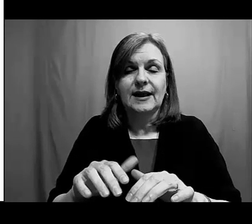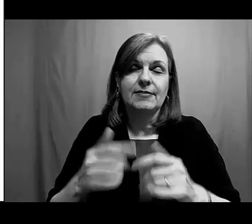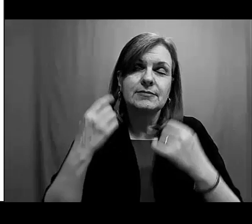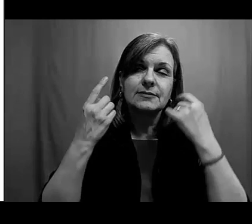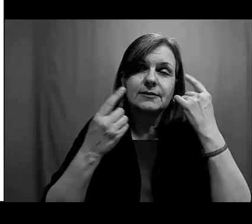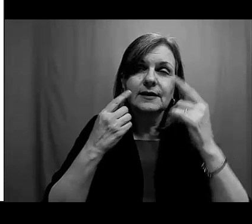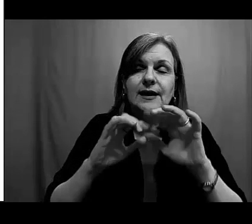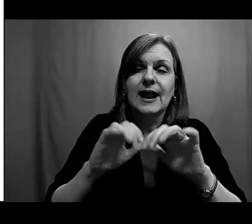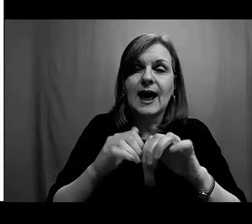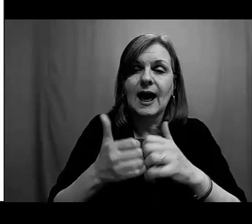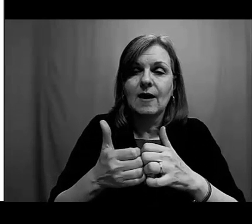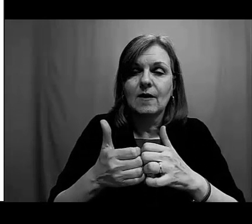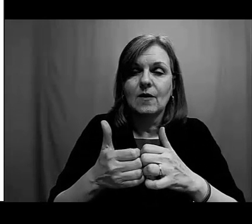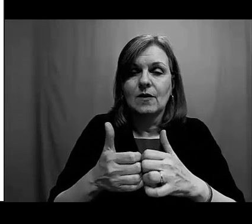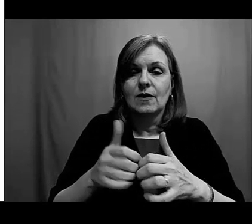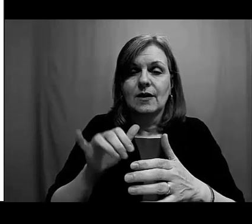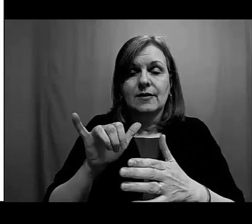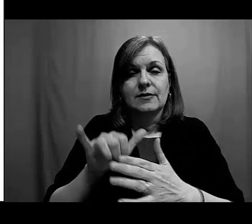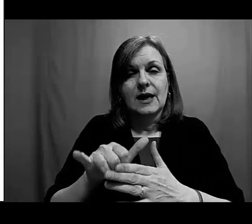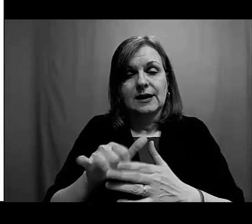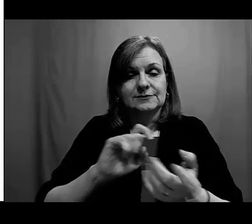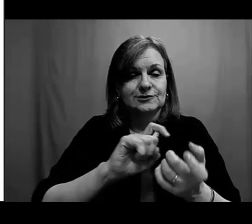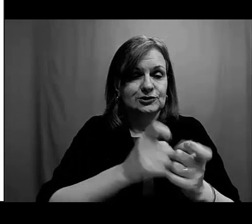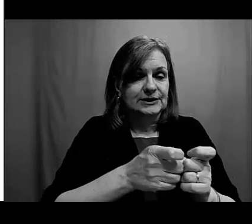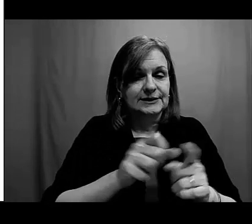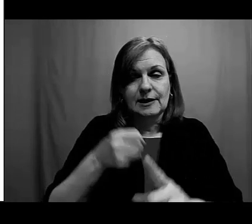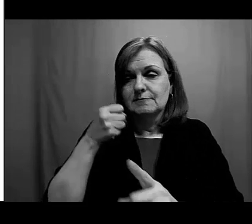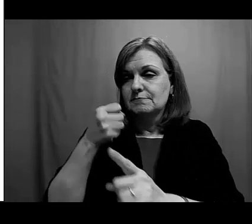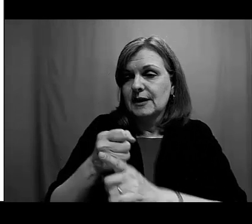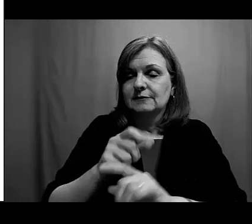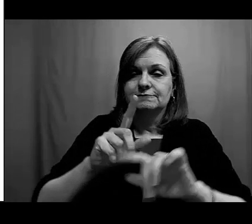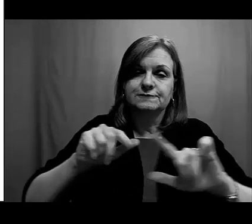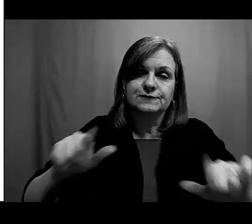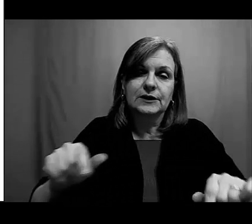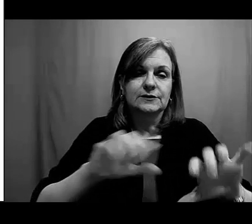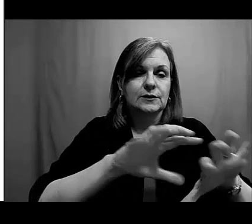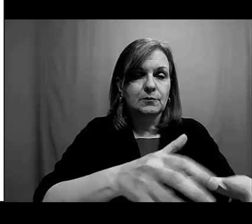and thinking about how that impact might affect all of those populations in a given